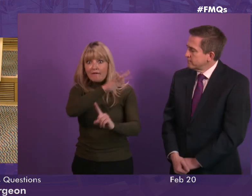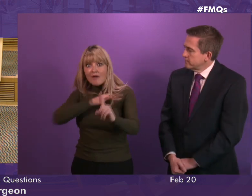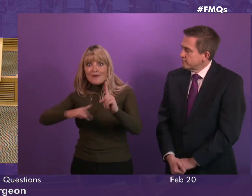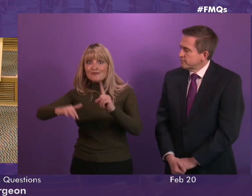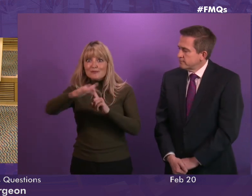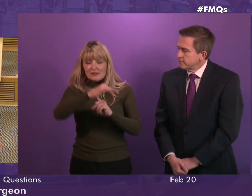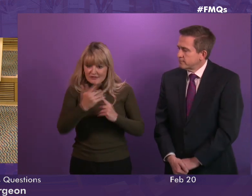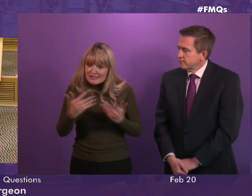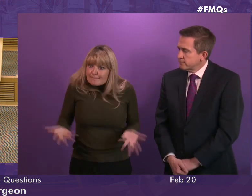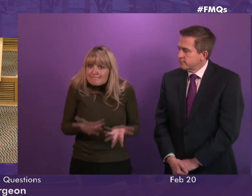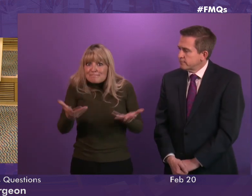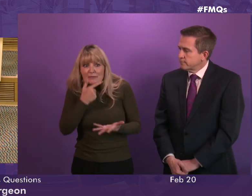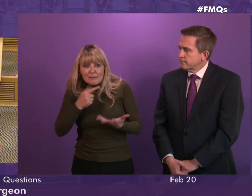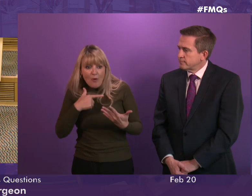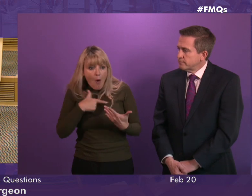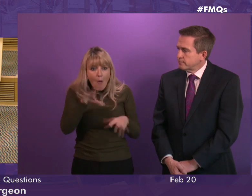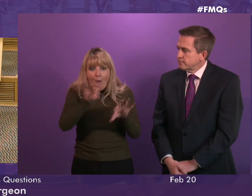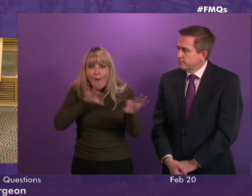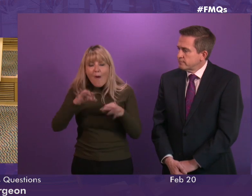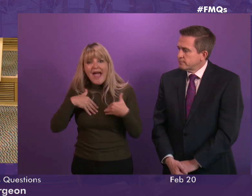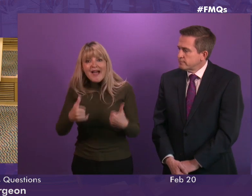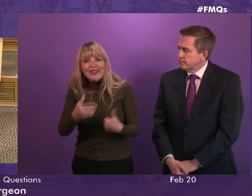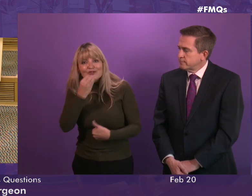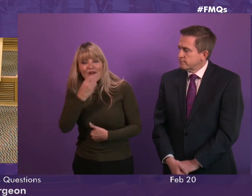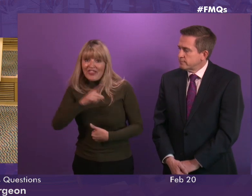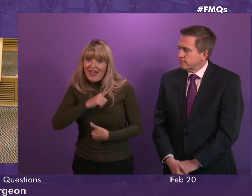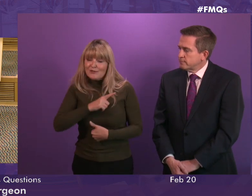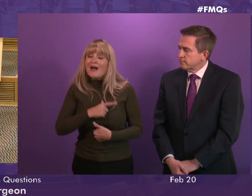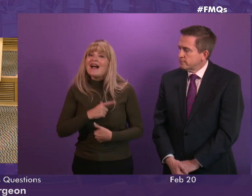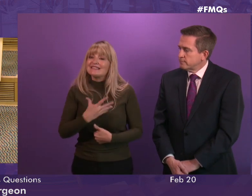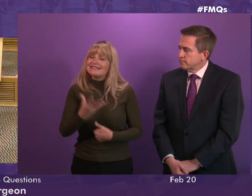Is critical. That is why “A Healthier Future—Scotland’s Diet and Healthy Weight Delivery Plan” sets